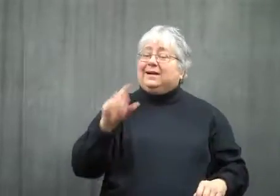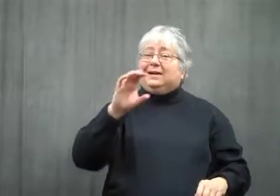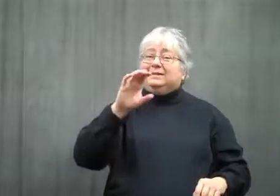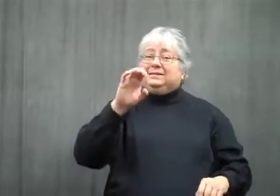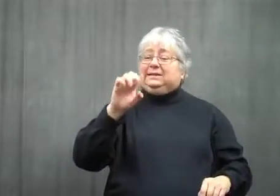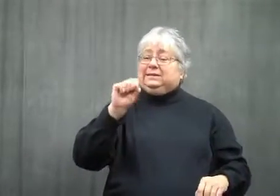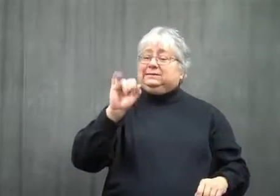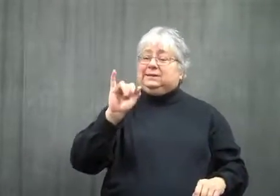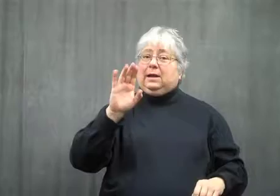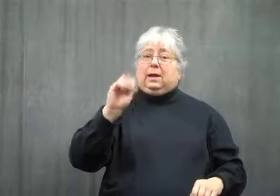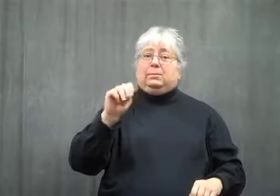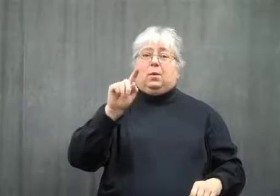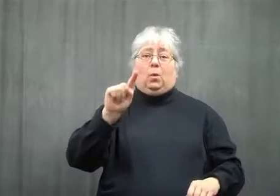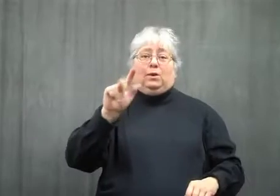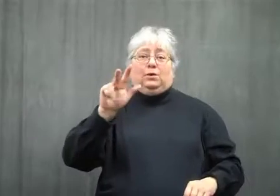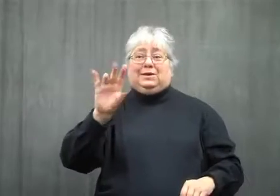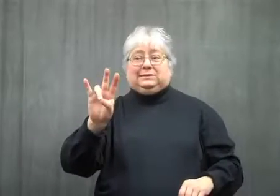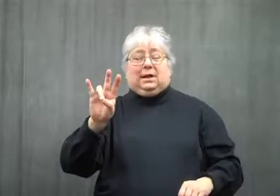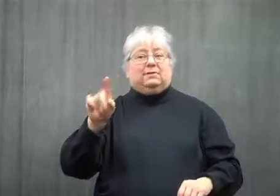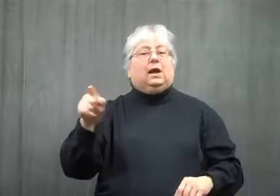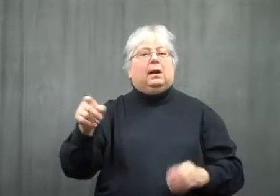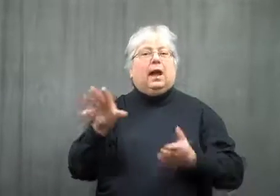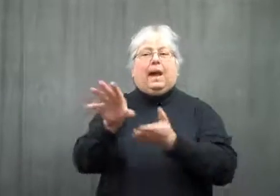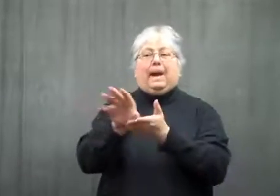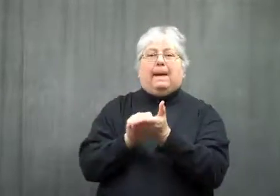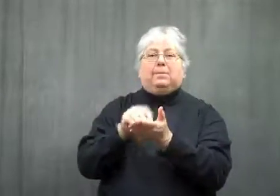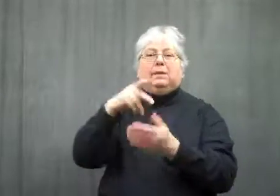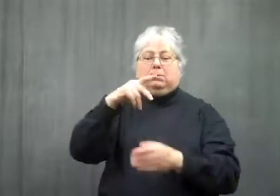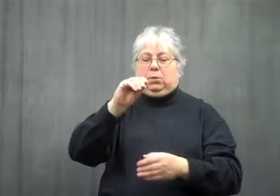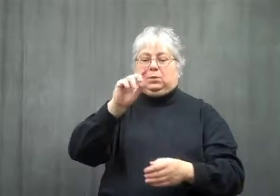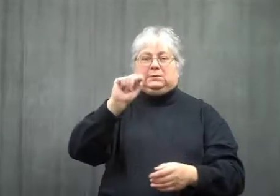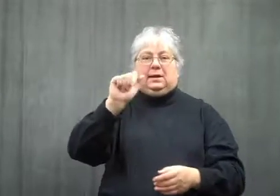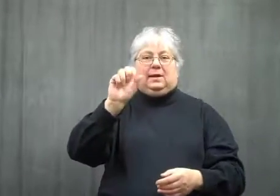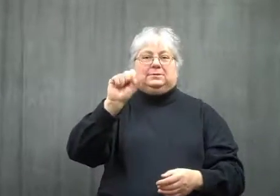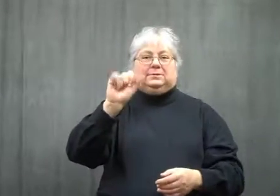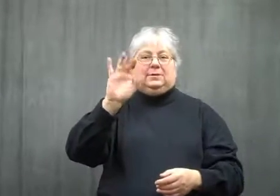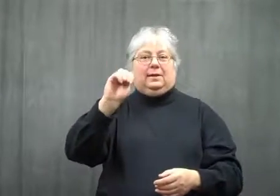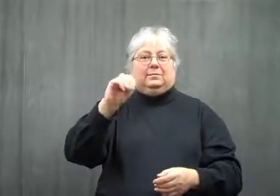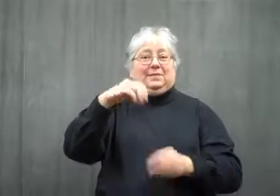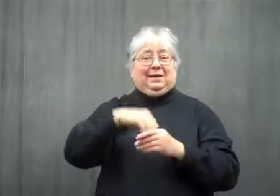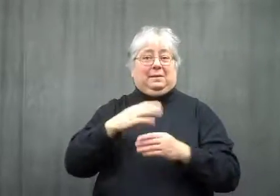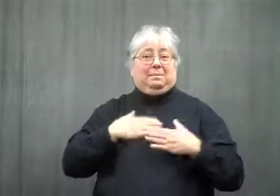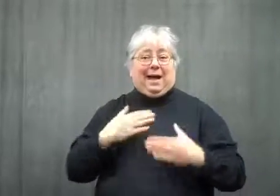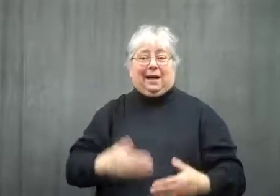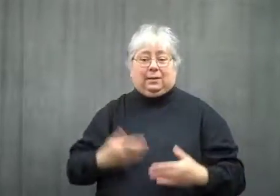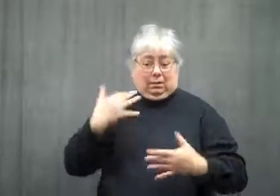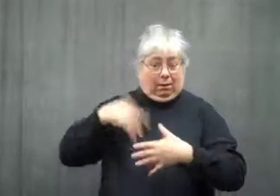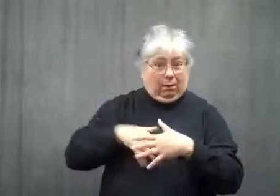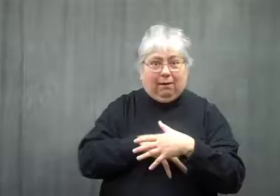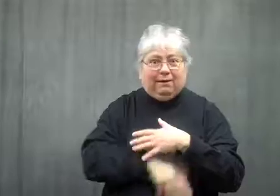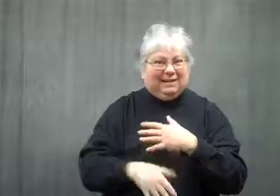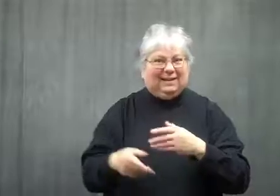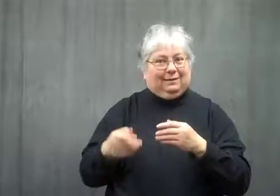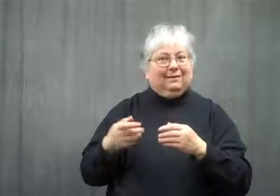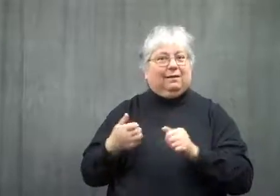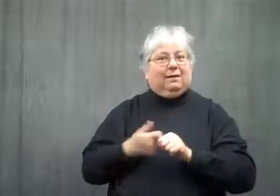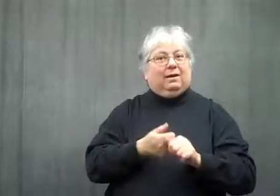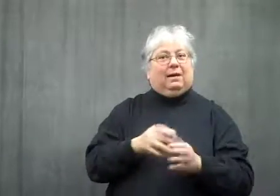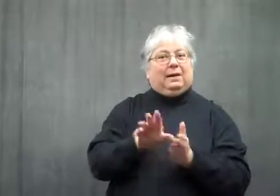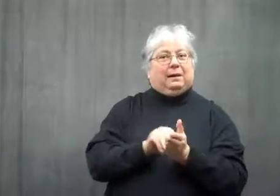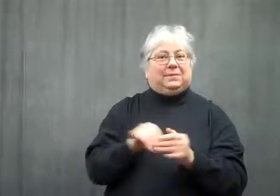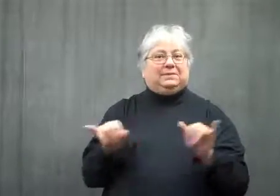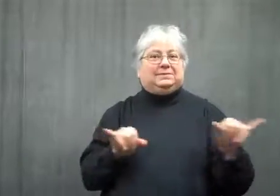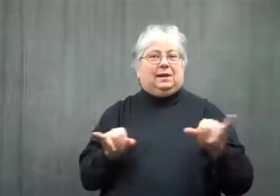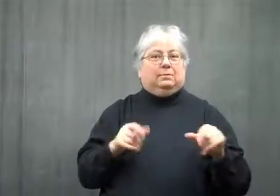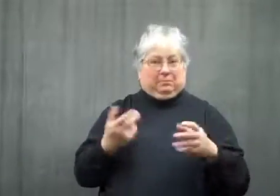Cesium-137 mimicks potassium in moving throughout the body.